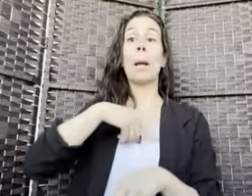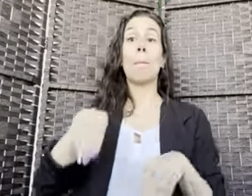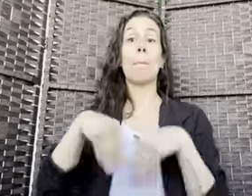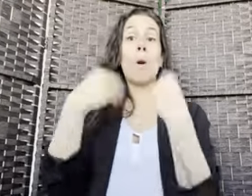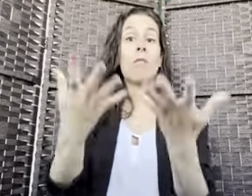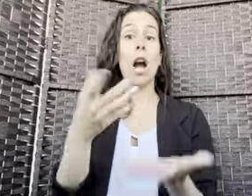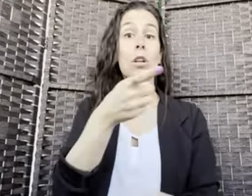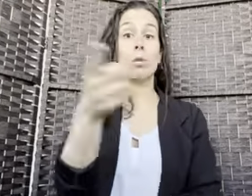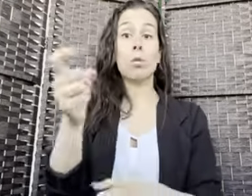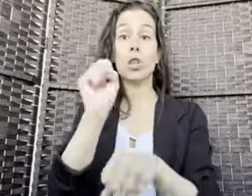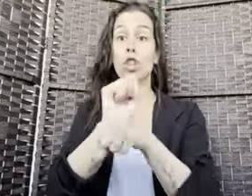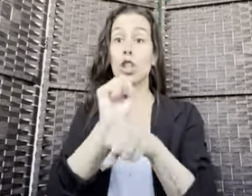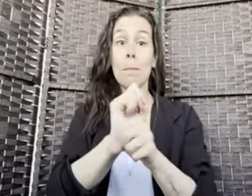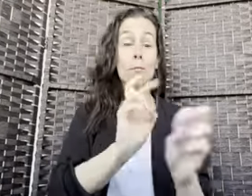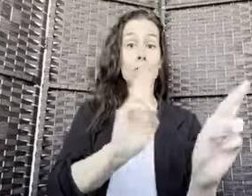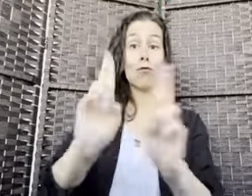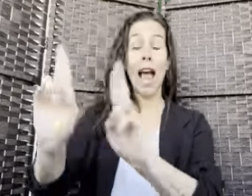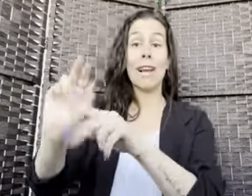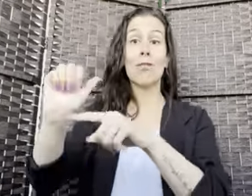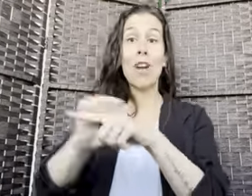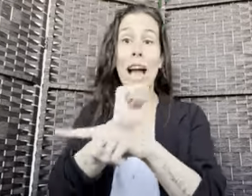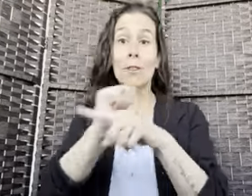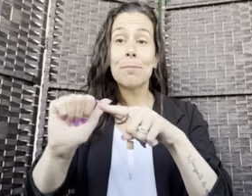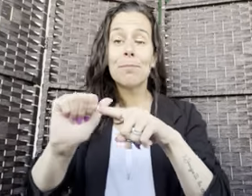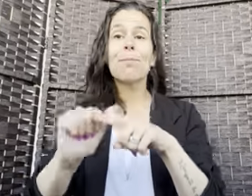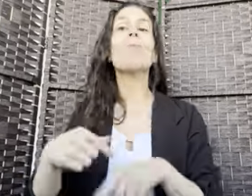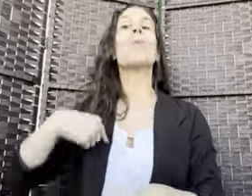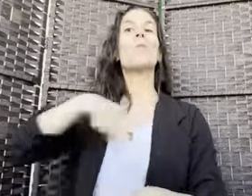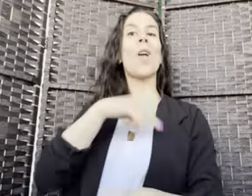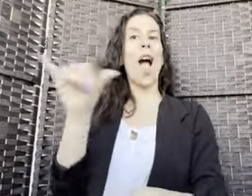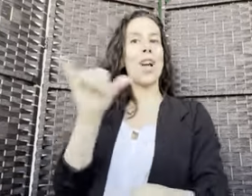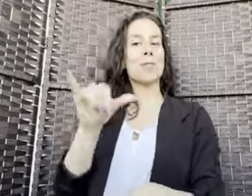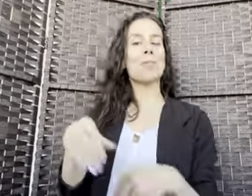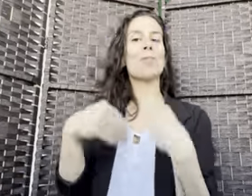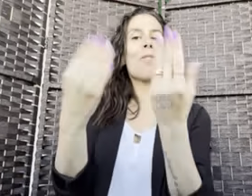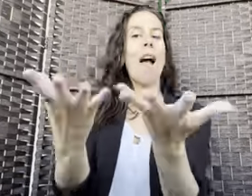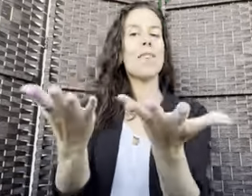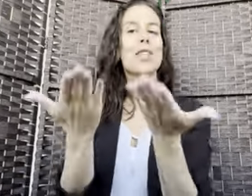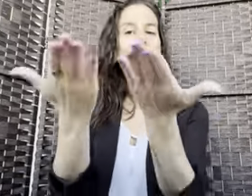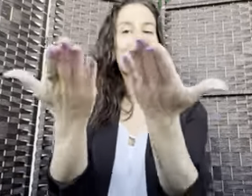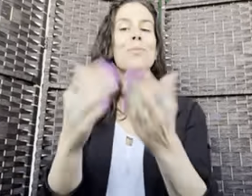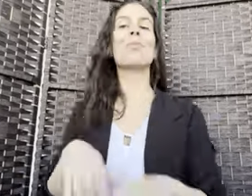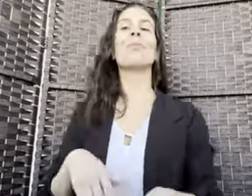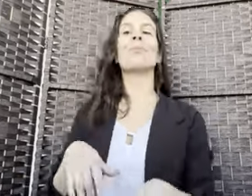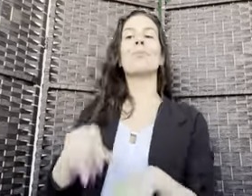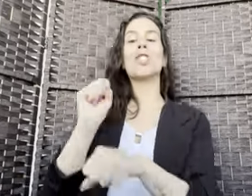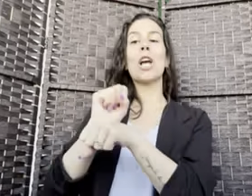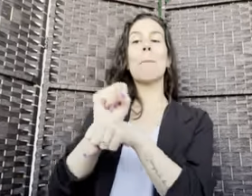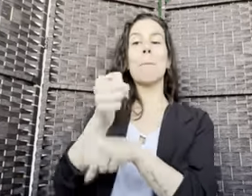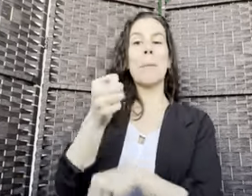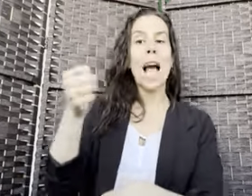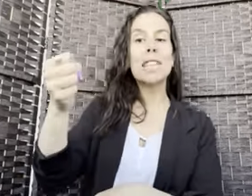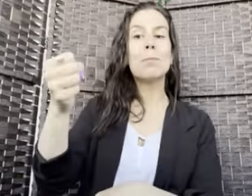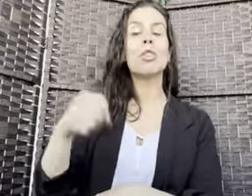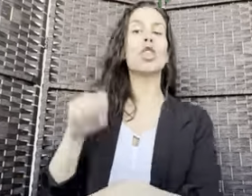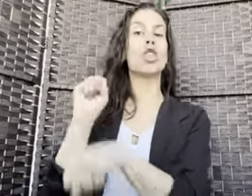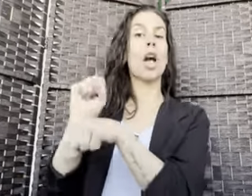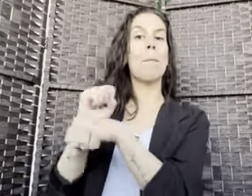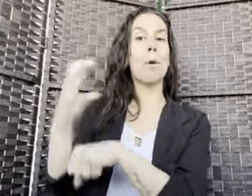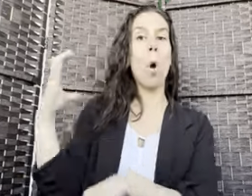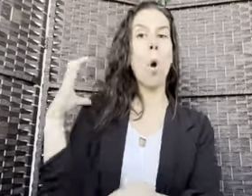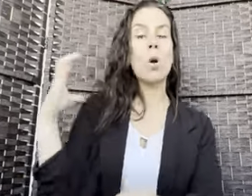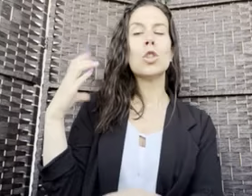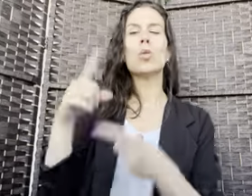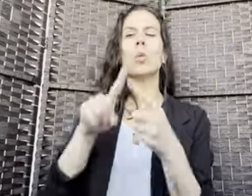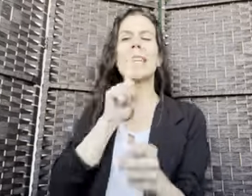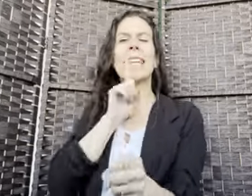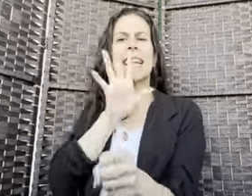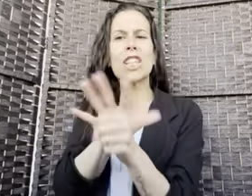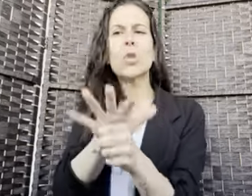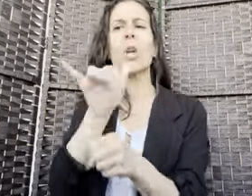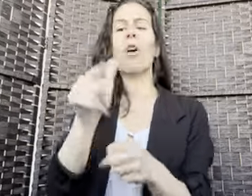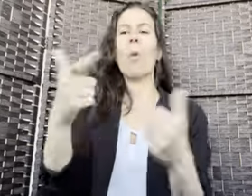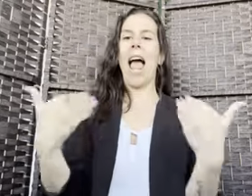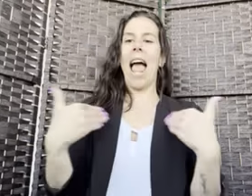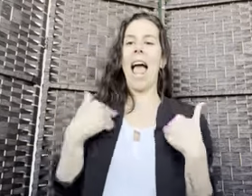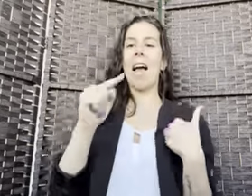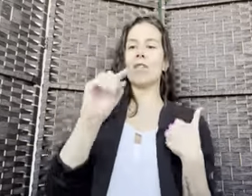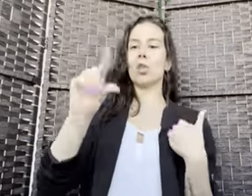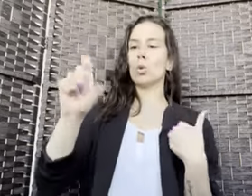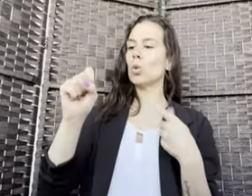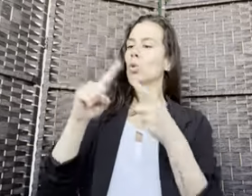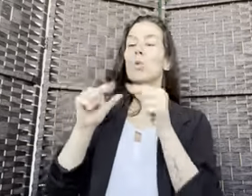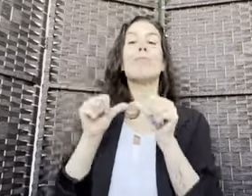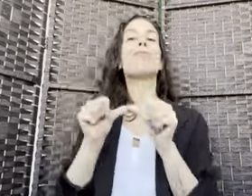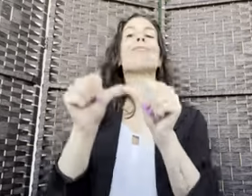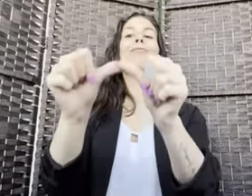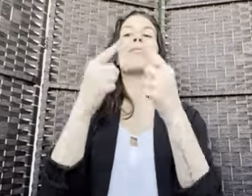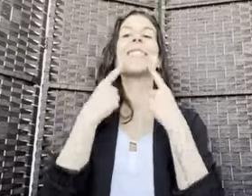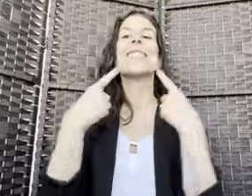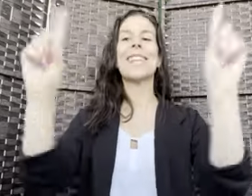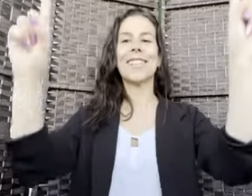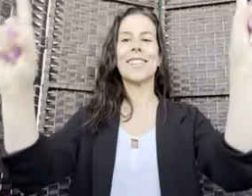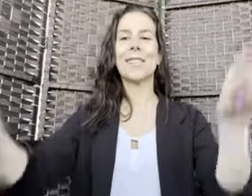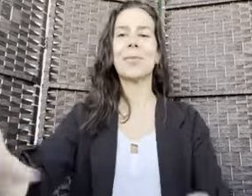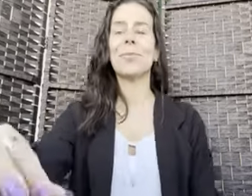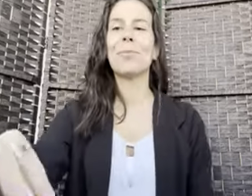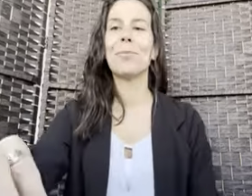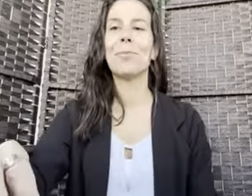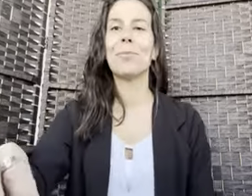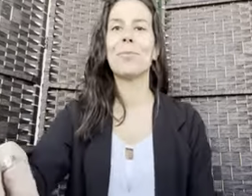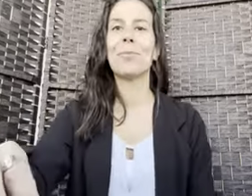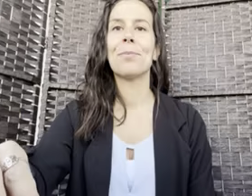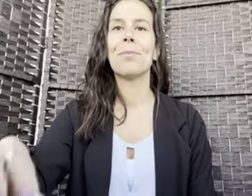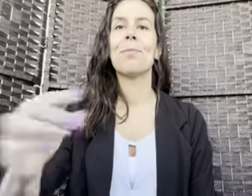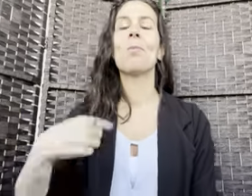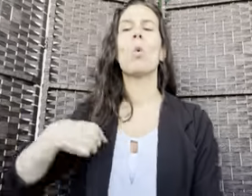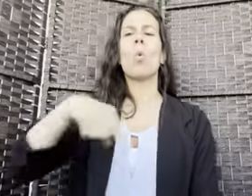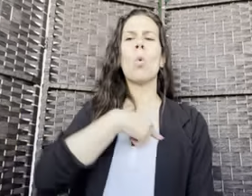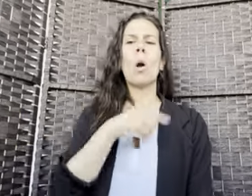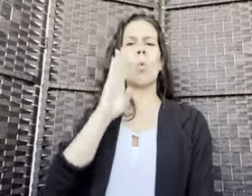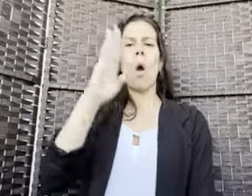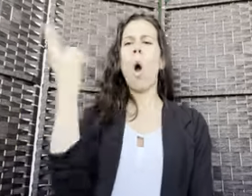Once we have provided you with job readiness training, we then offer job placement and job coaching services to ensure you have the tools to succeed.